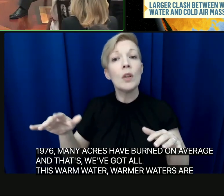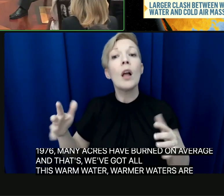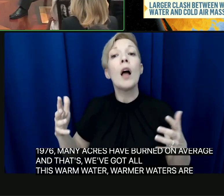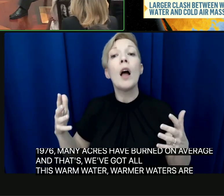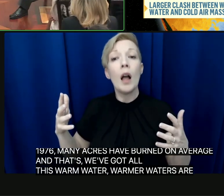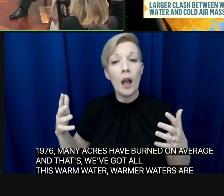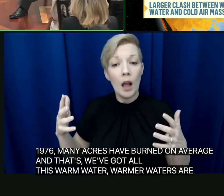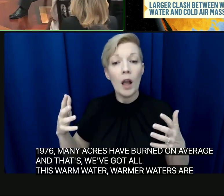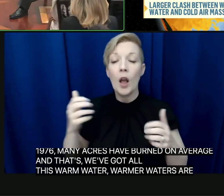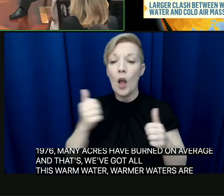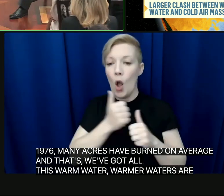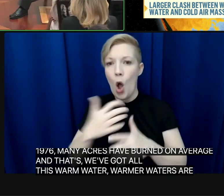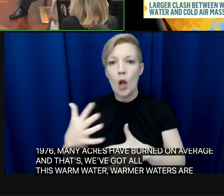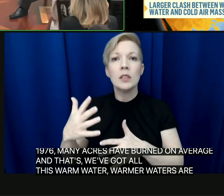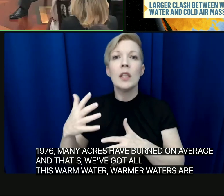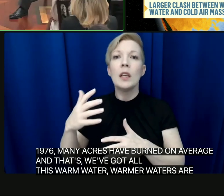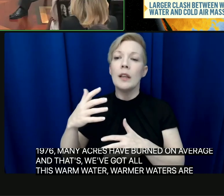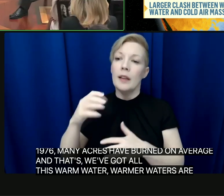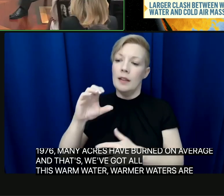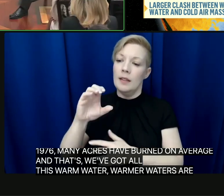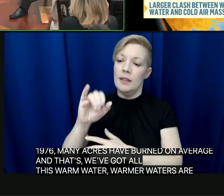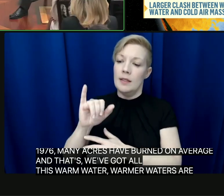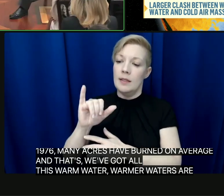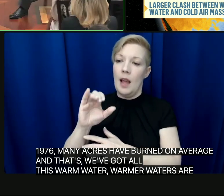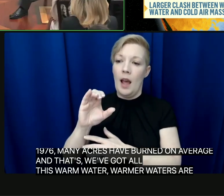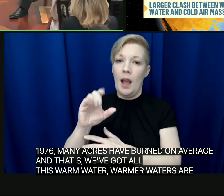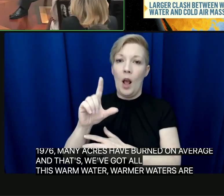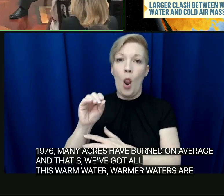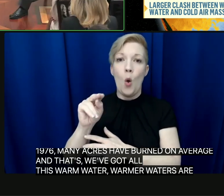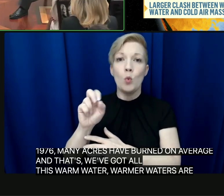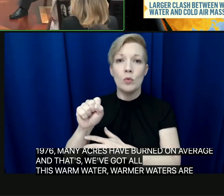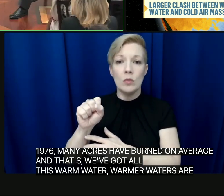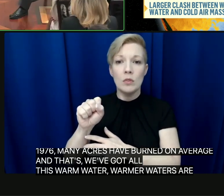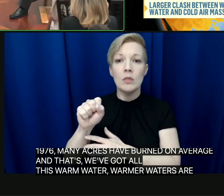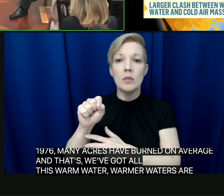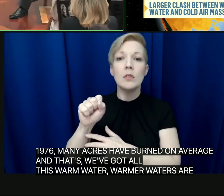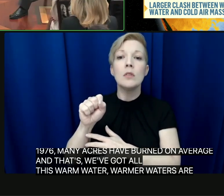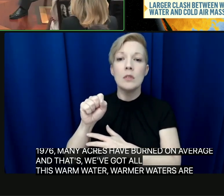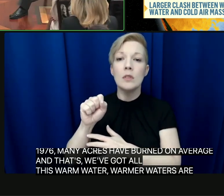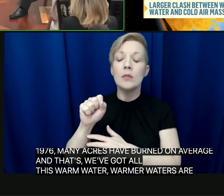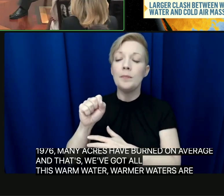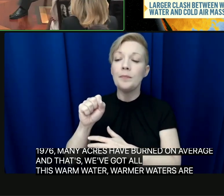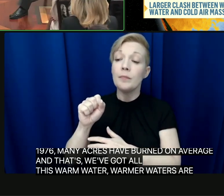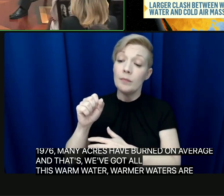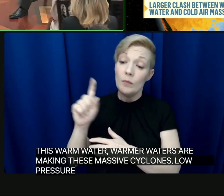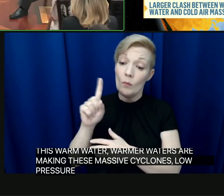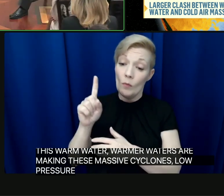these low pressure systems that that what we call going through bamboo genesis, creating bomb cyclones,